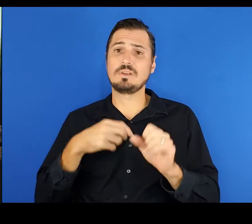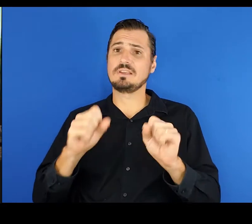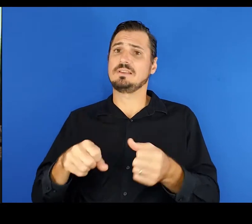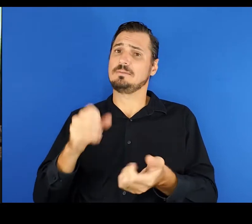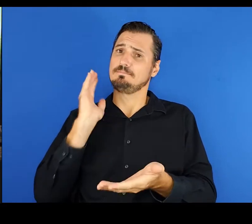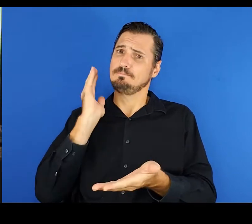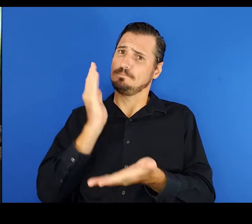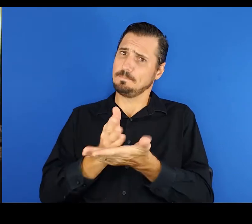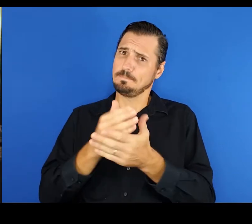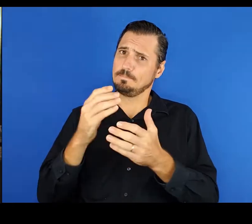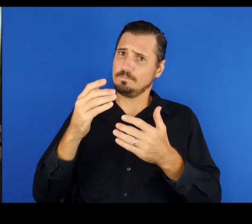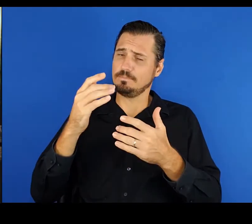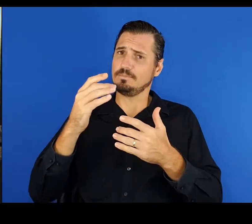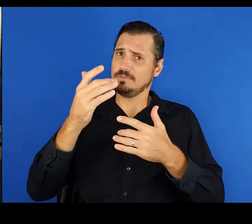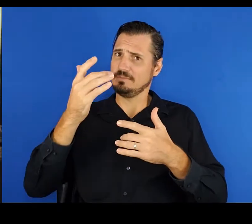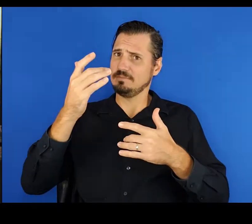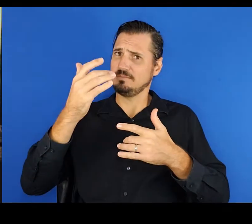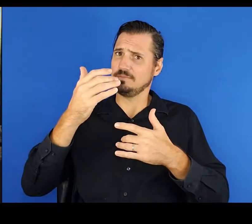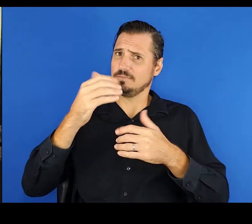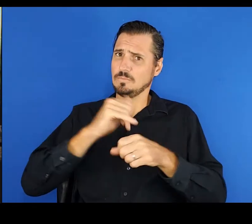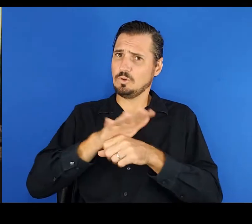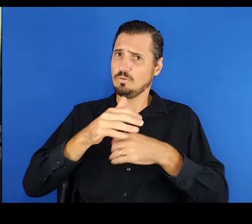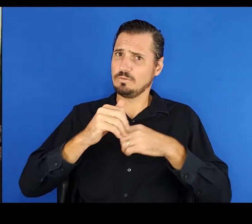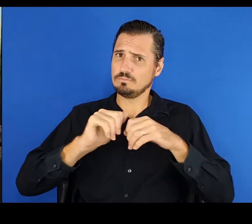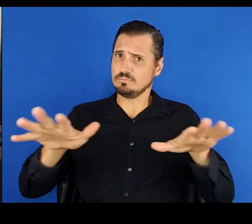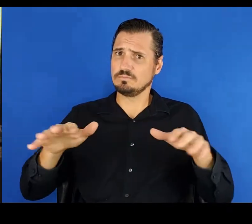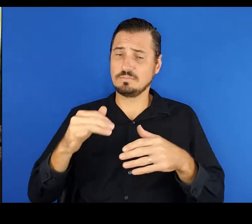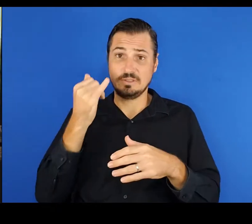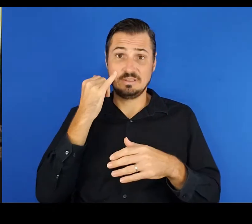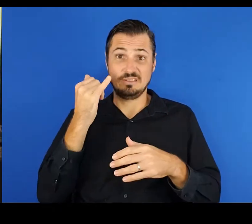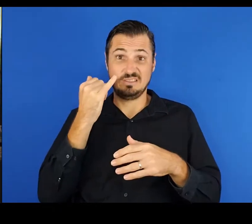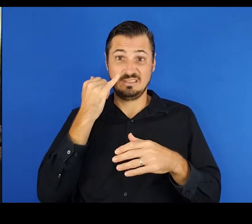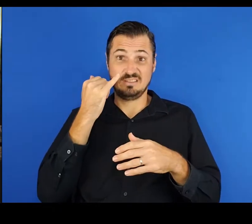stop the spread. Wear your masks and stay home if you’re sick.